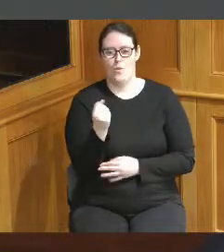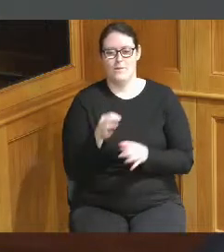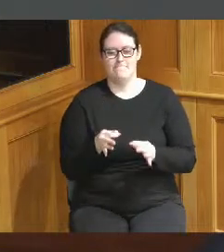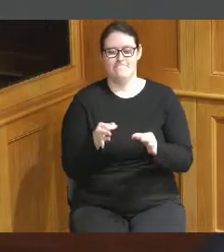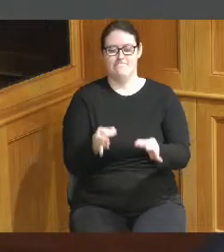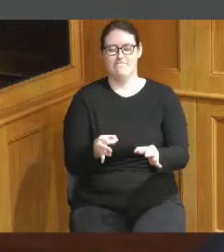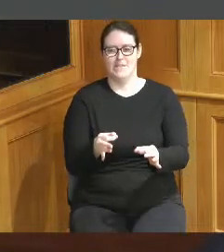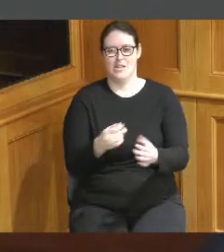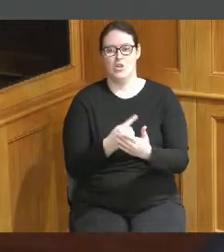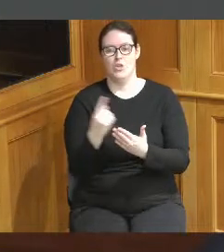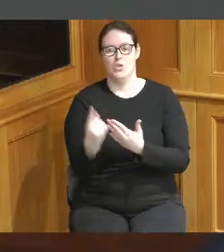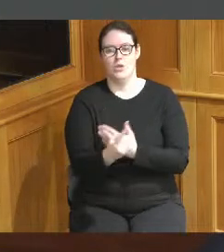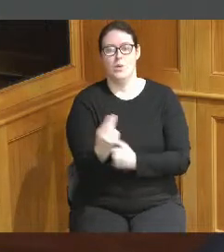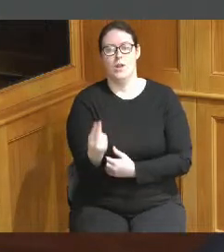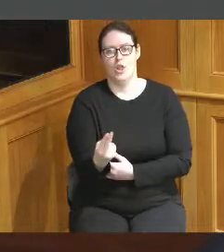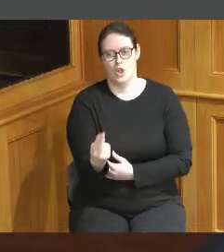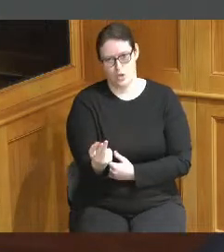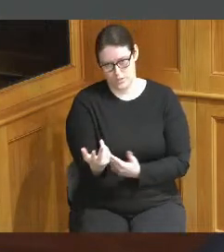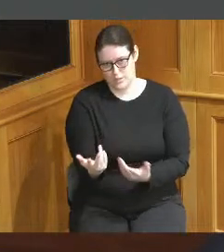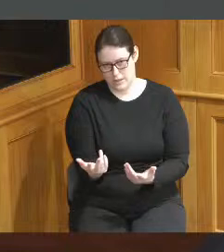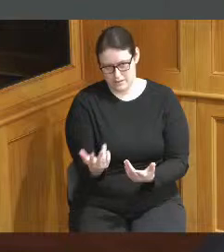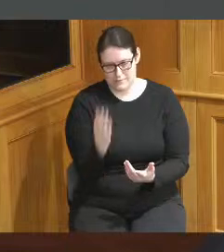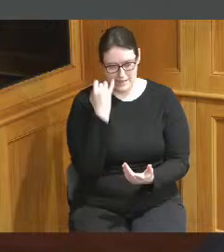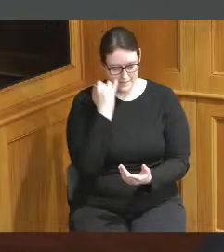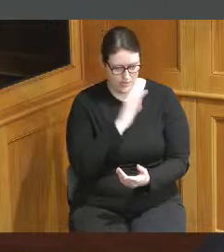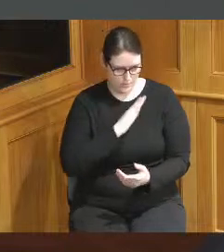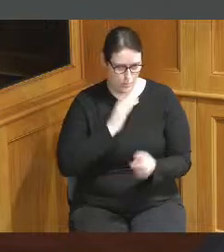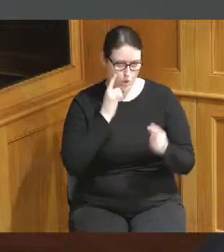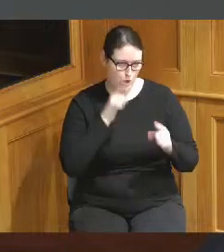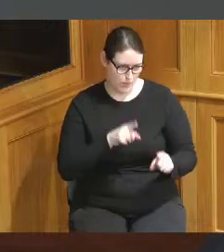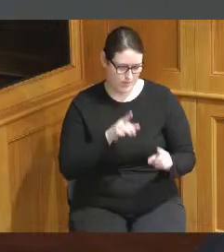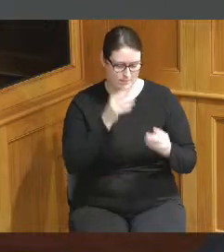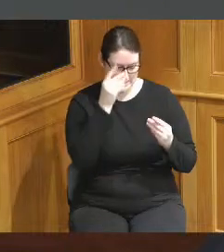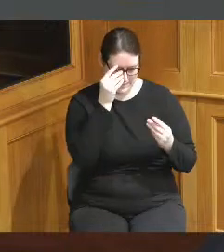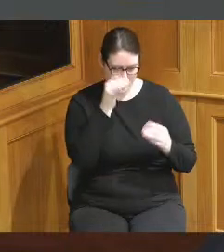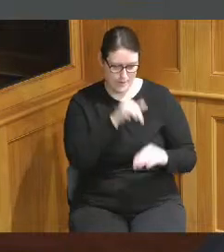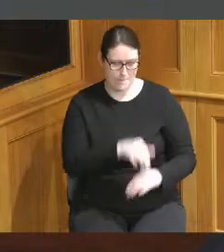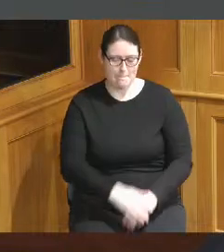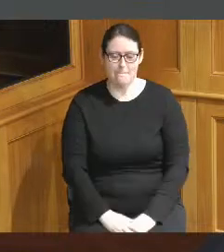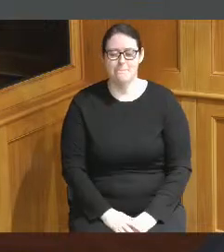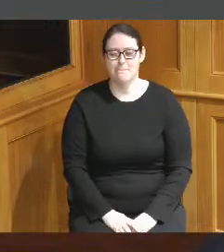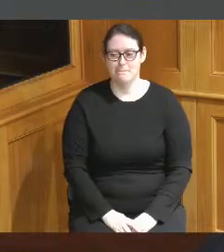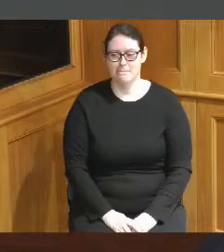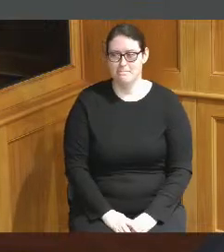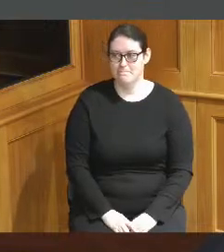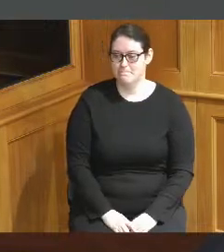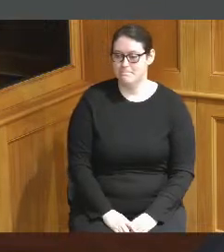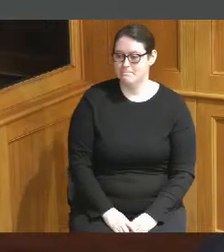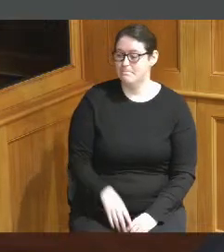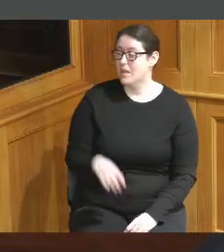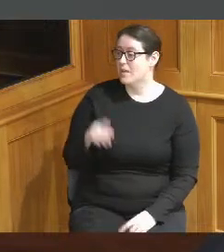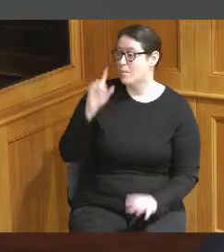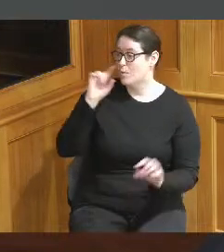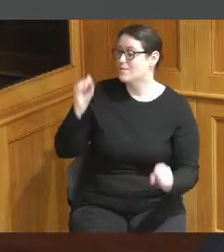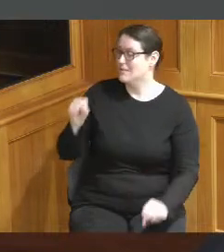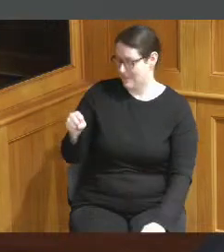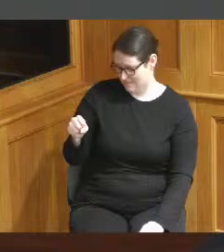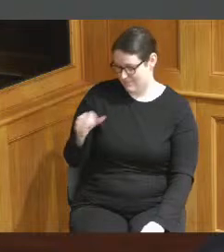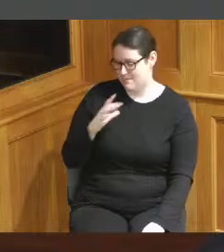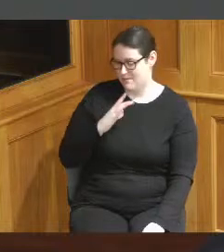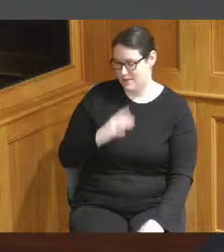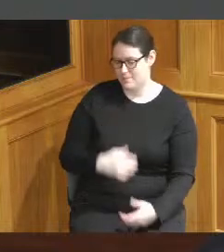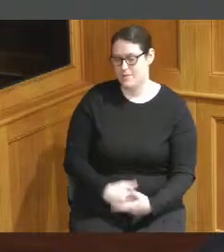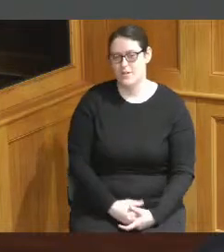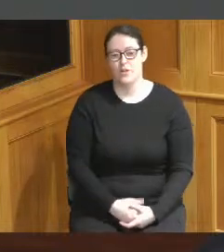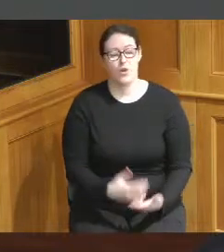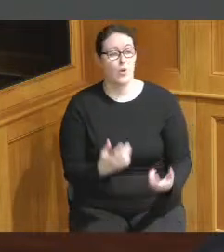of everything and and then the the fact that they rolled out this new port- porta potty on steroids